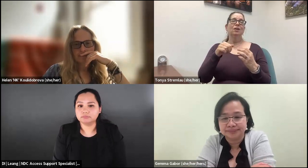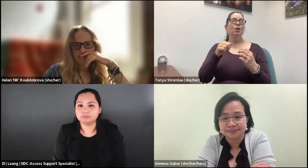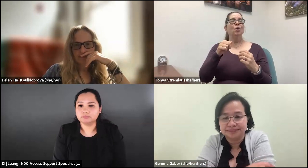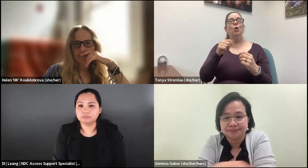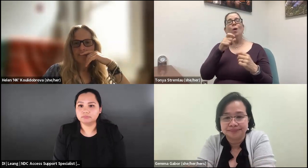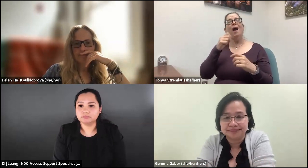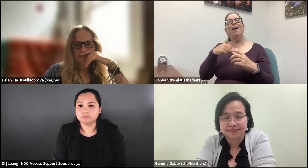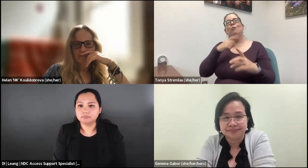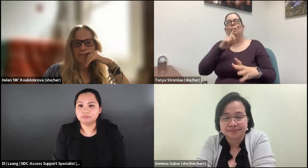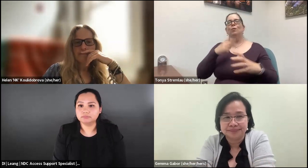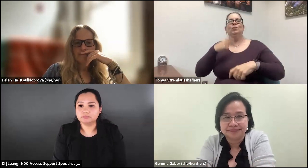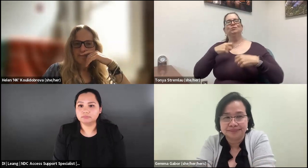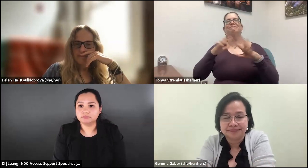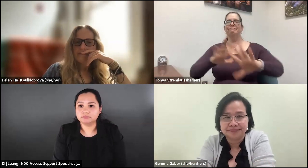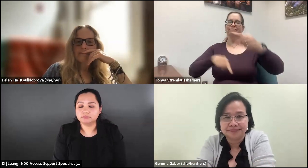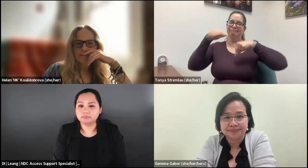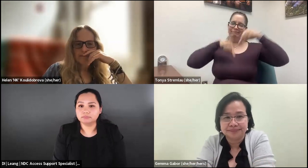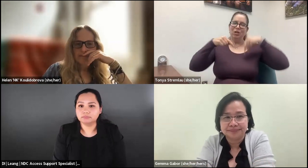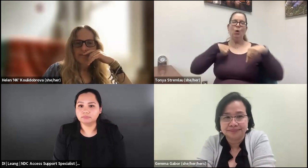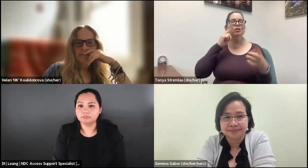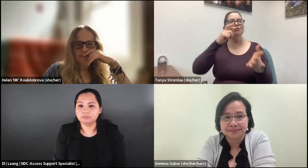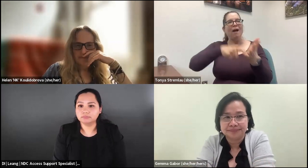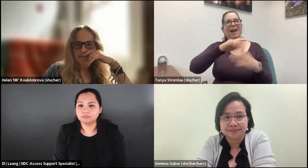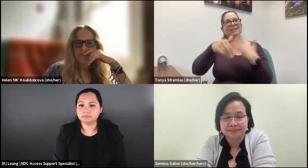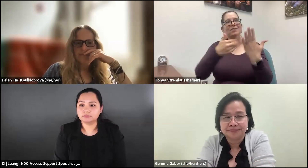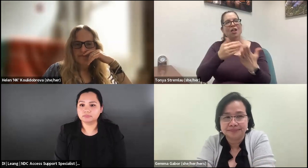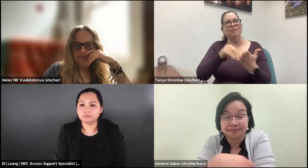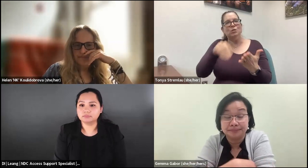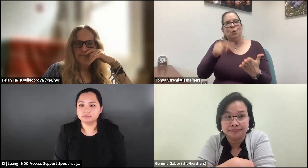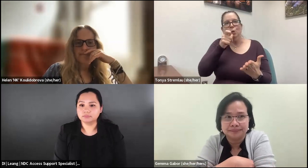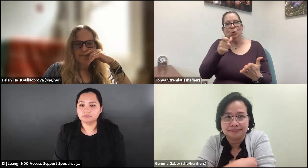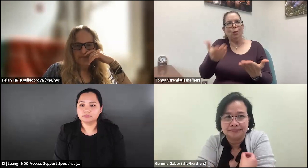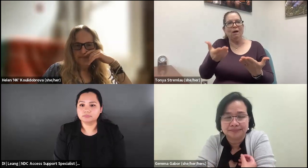I personally like to give my students--